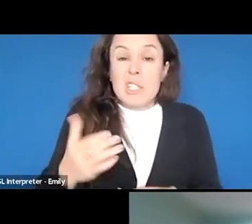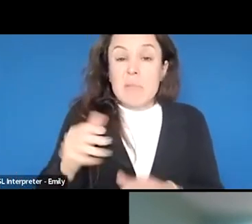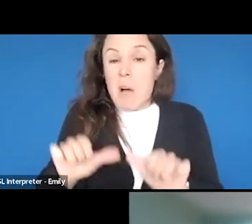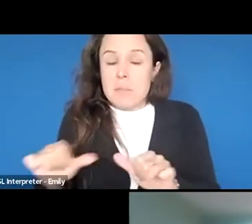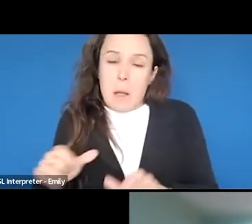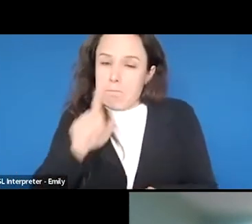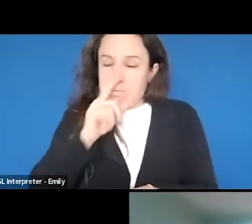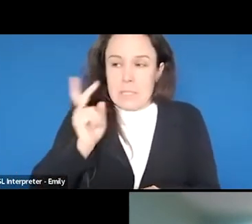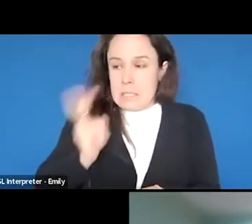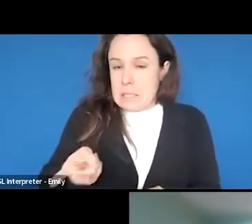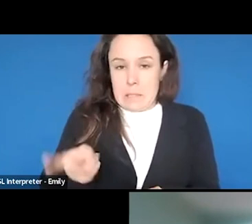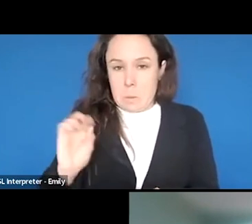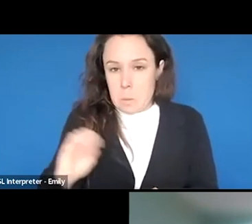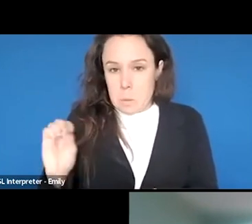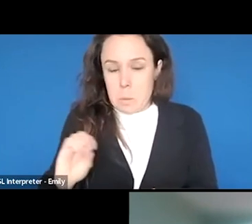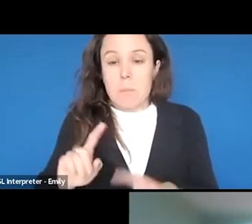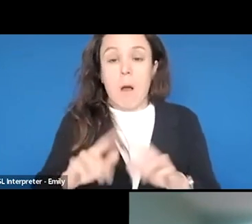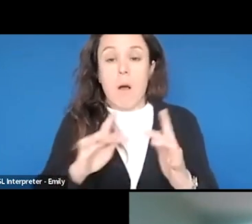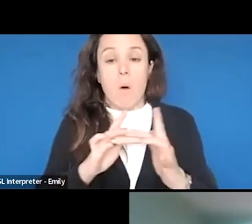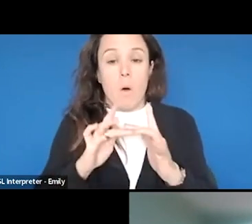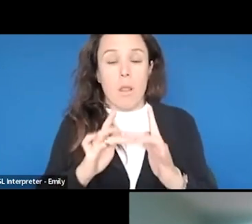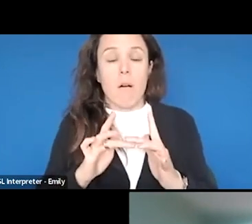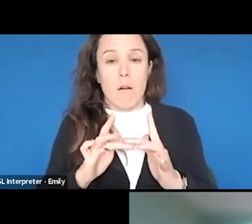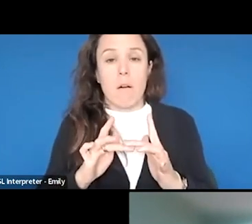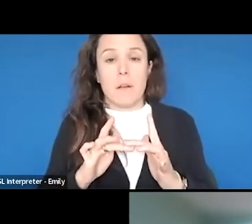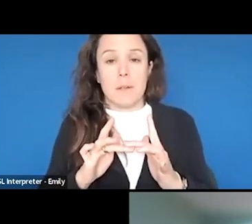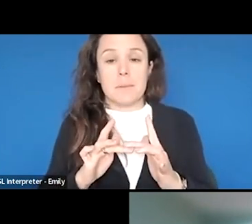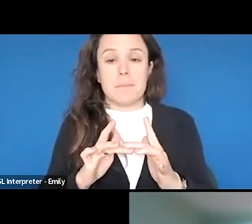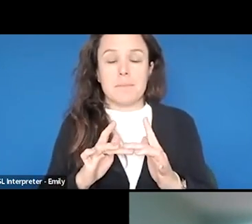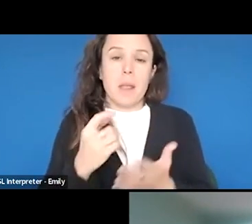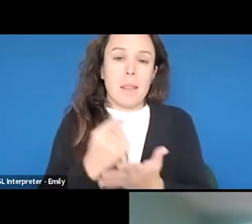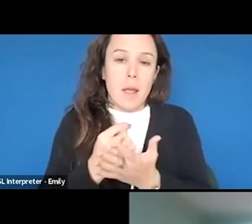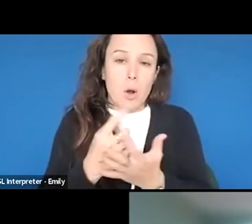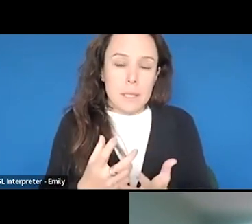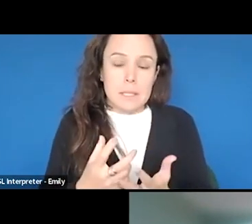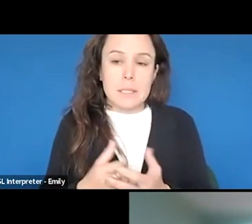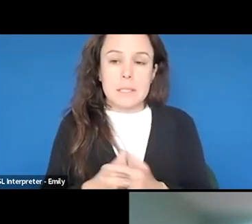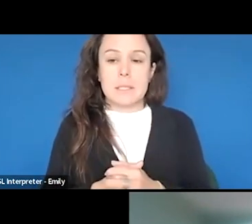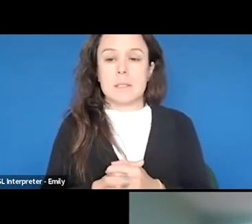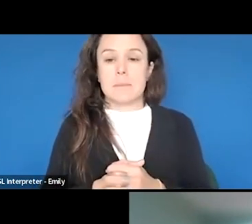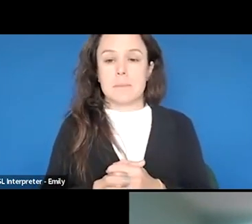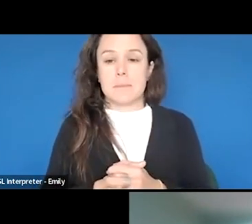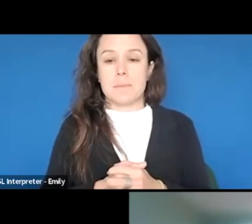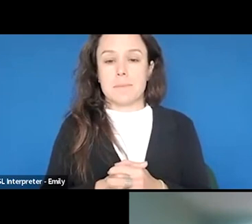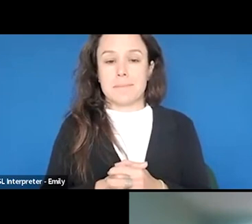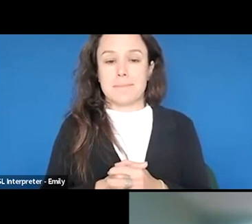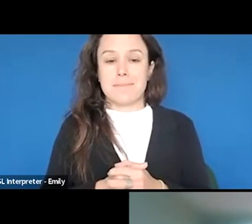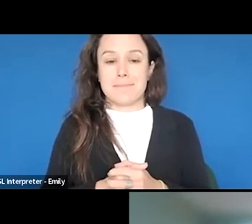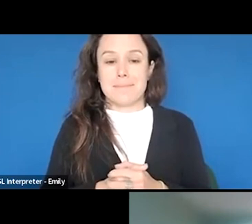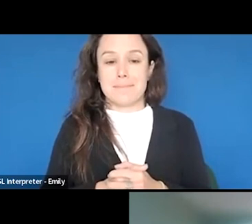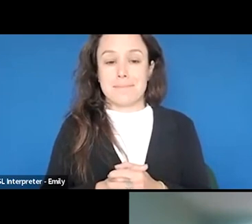examples. The online or therapists are you know a pleasant diversion,